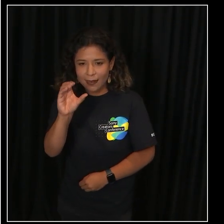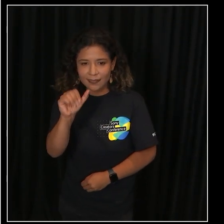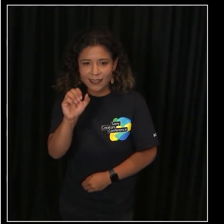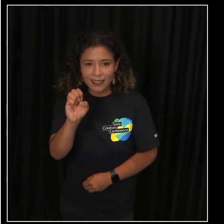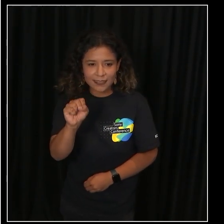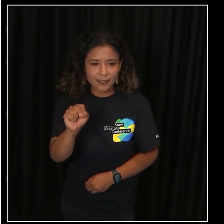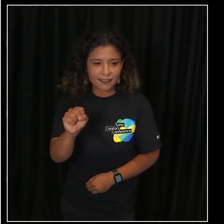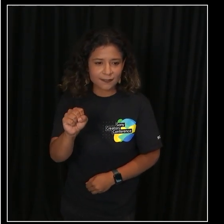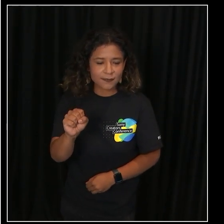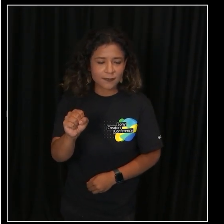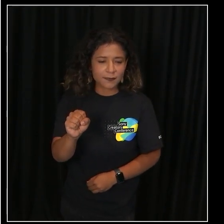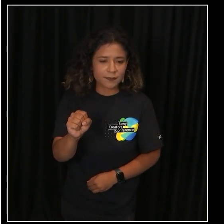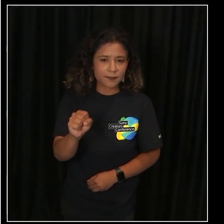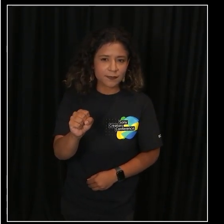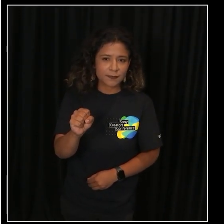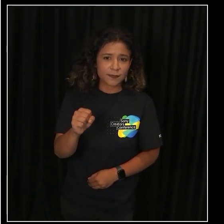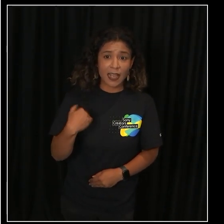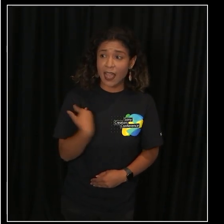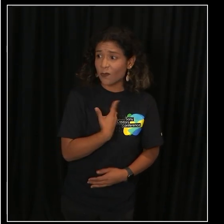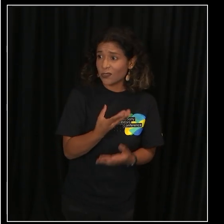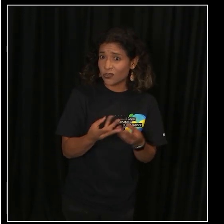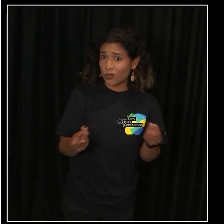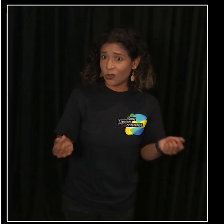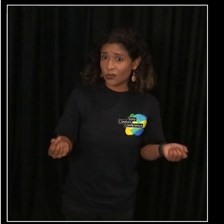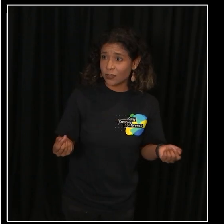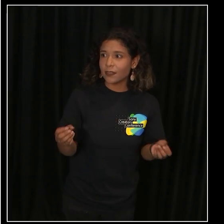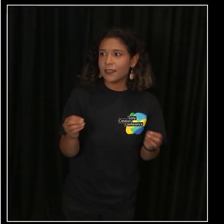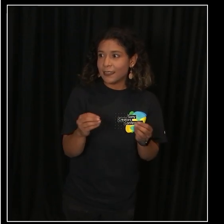So our solution, of course, was much more complicated.